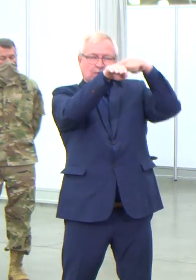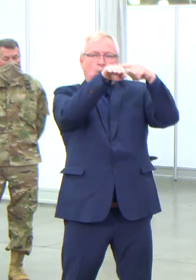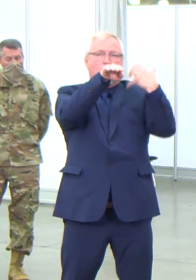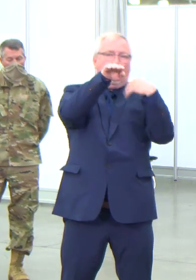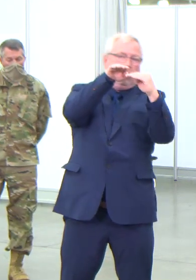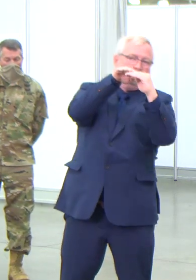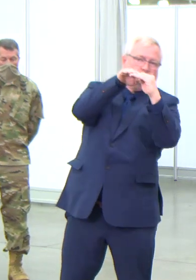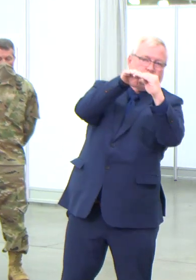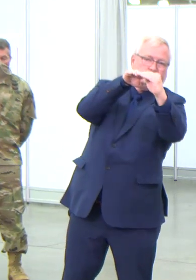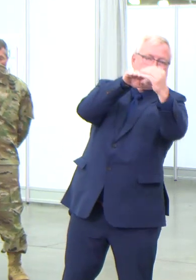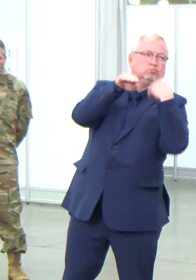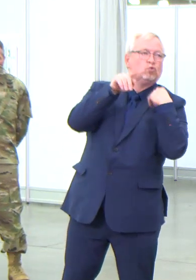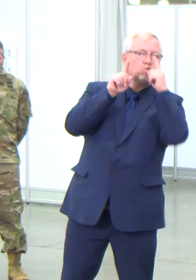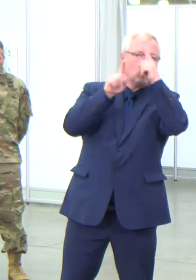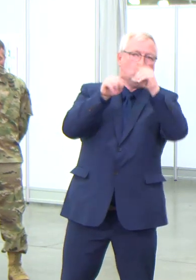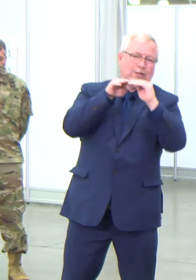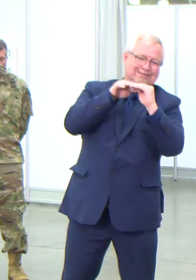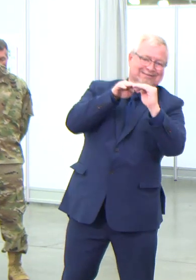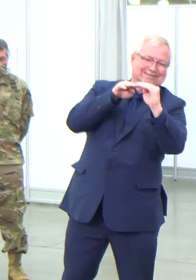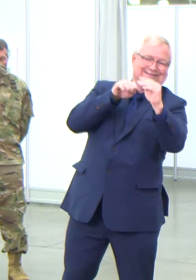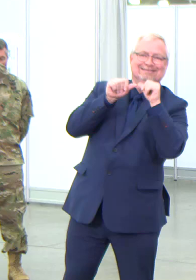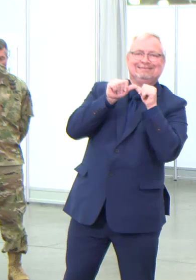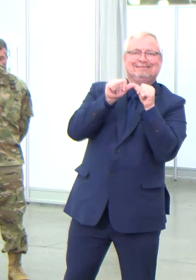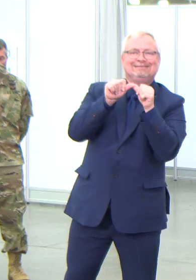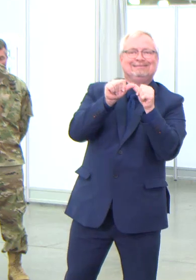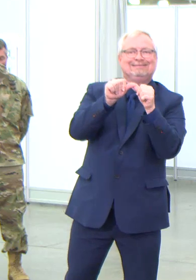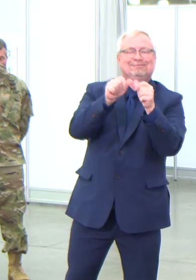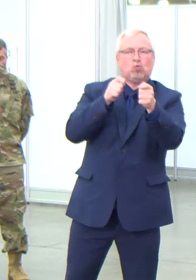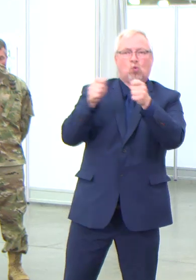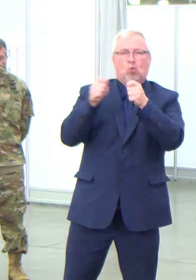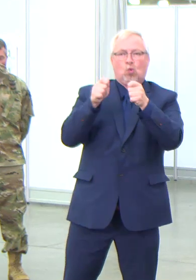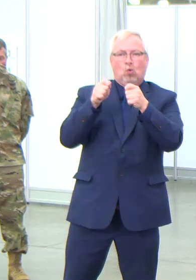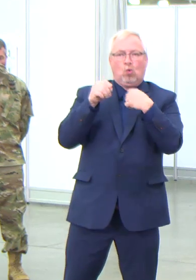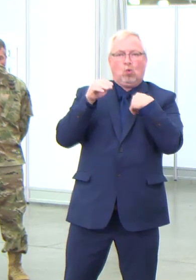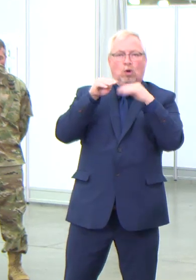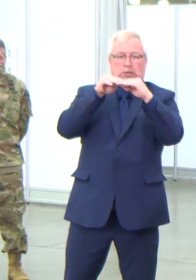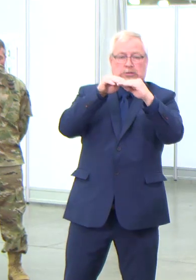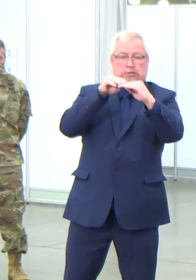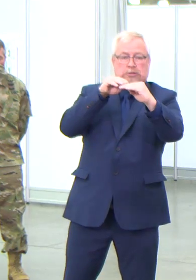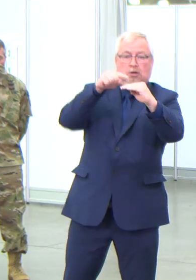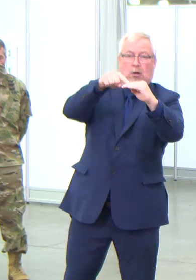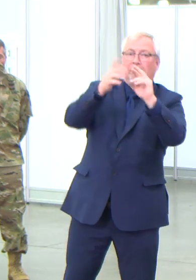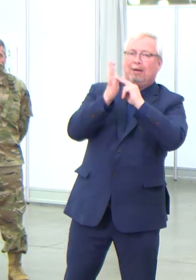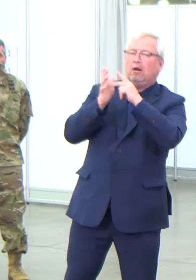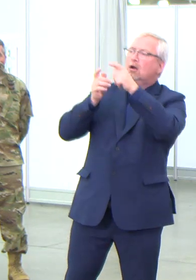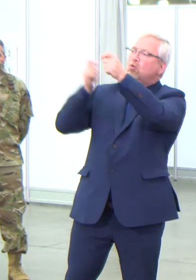that we've flattened this curve means it's a longer period of time with a longer plateau. So while we won't have an overload